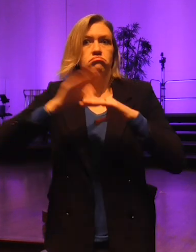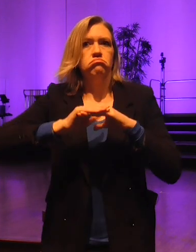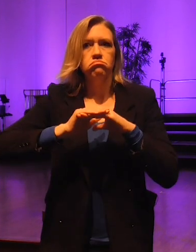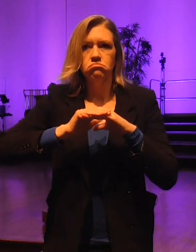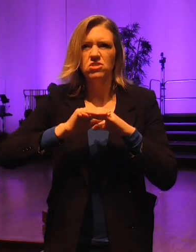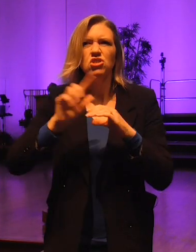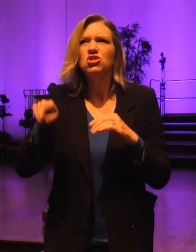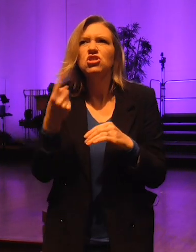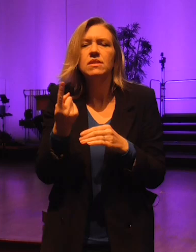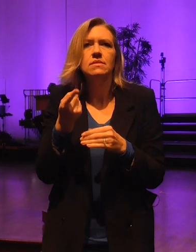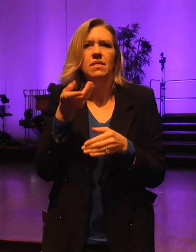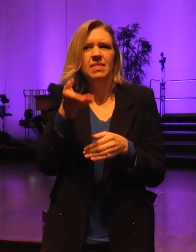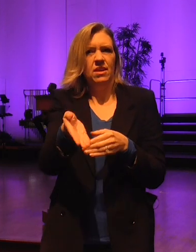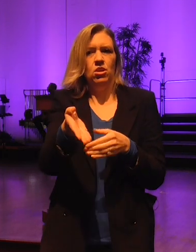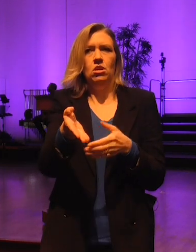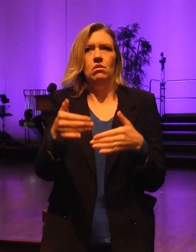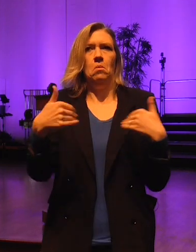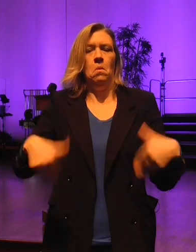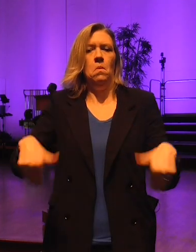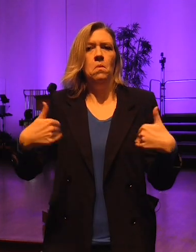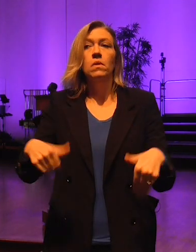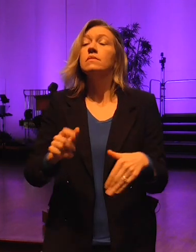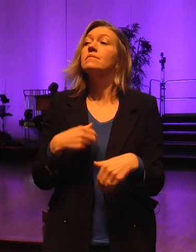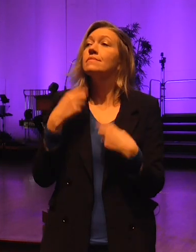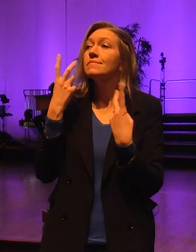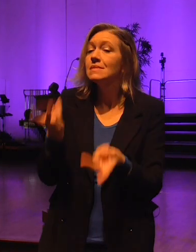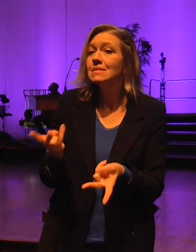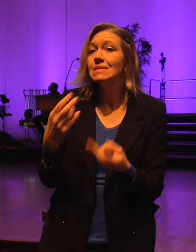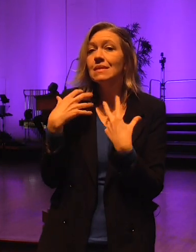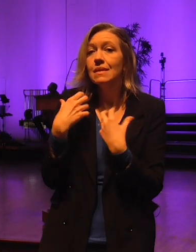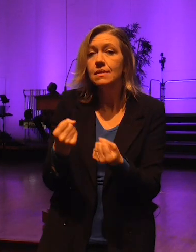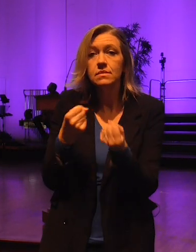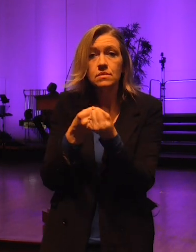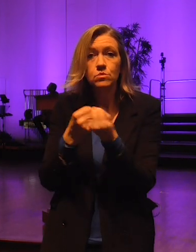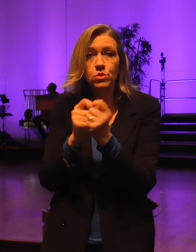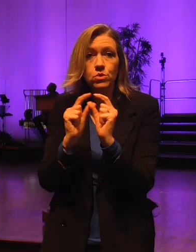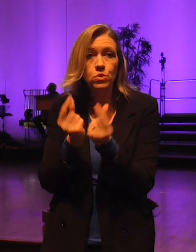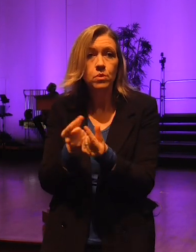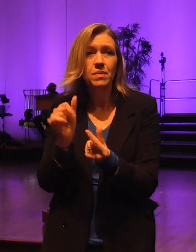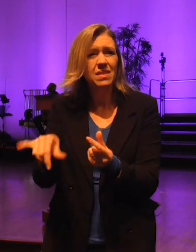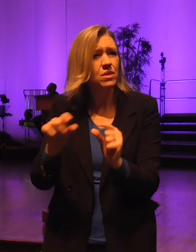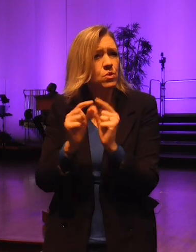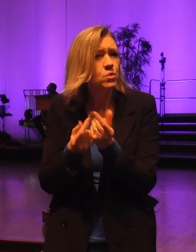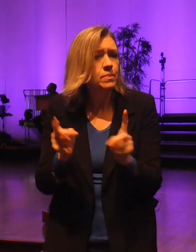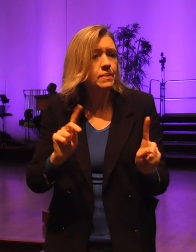by the healing support group there I found a great group of people who were just willing to listen